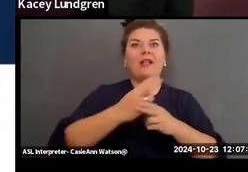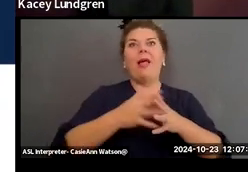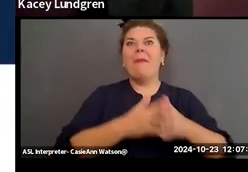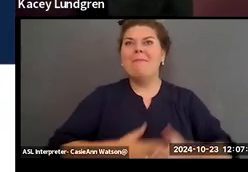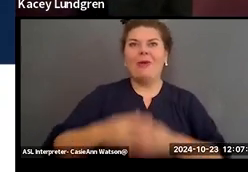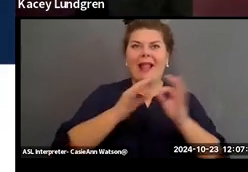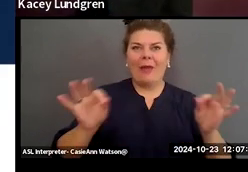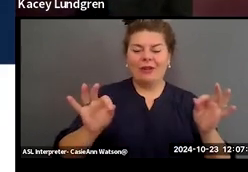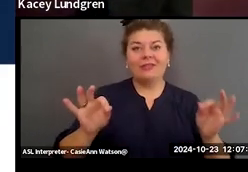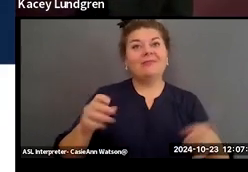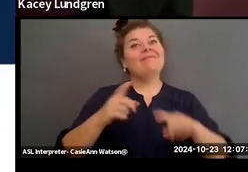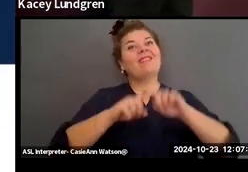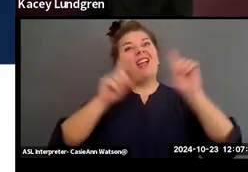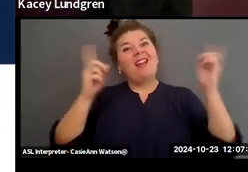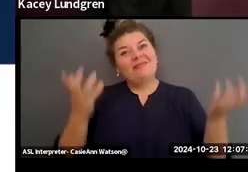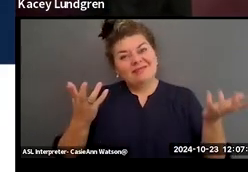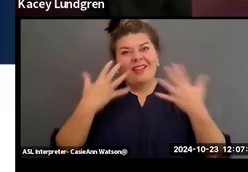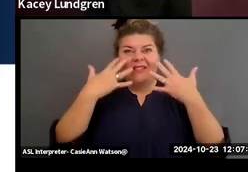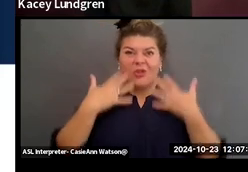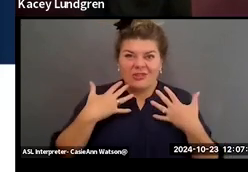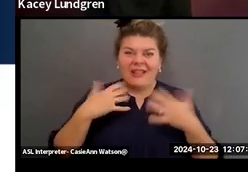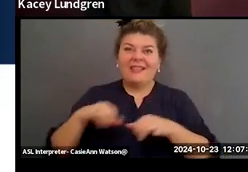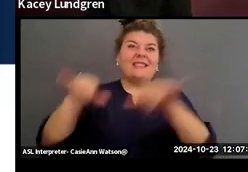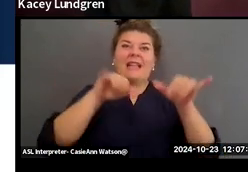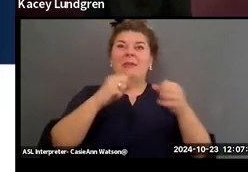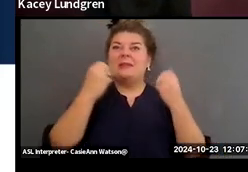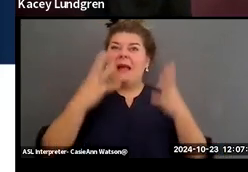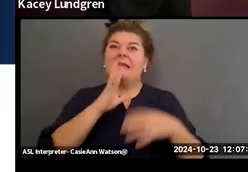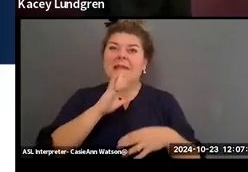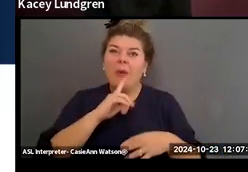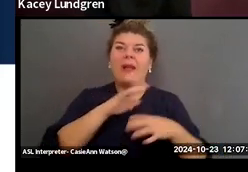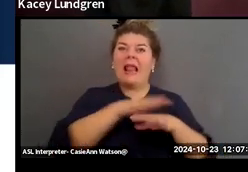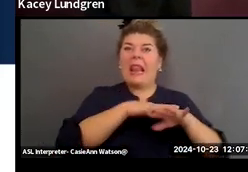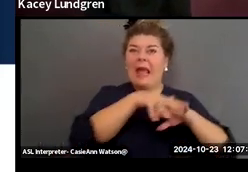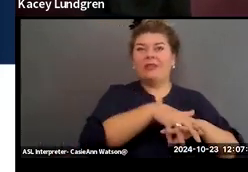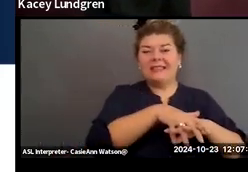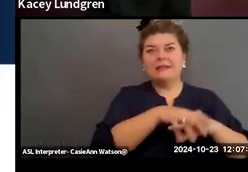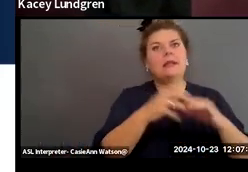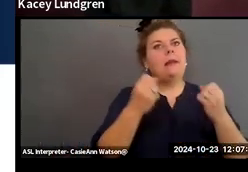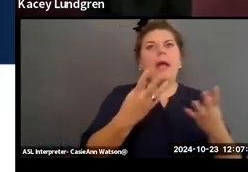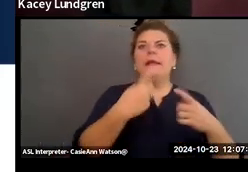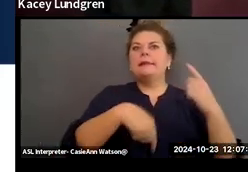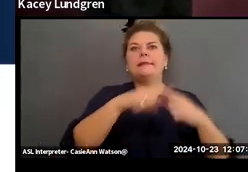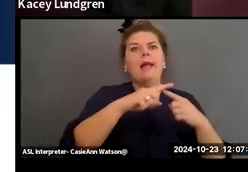Unfortunately, like many spoken Native languages, many Native sign languages have been lost.